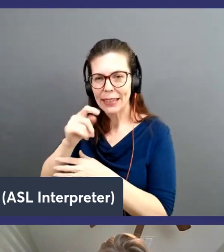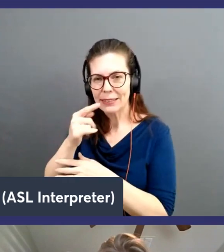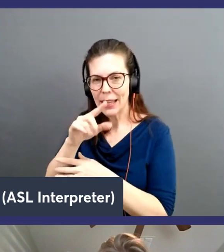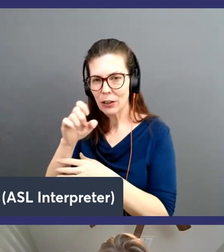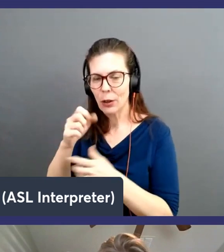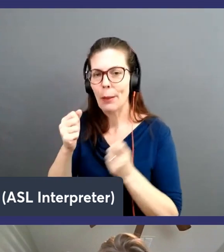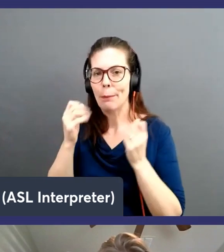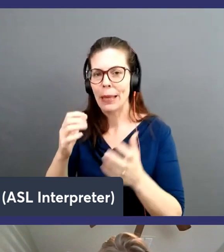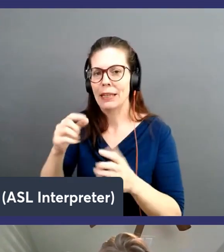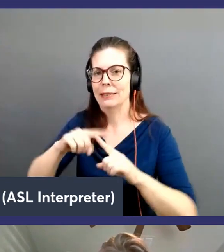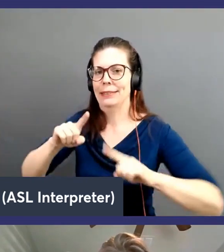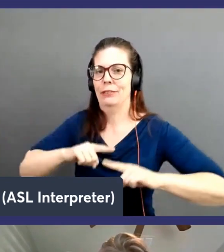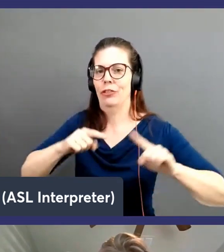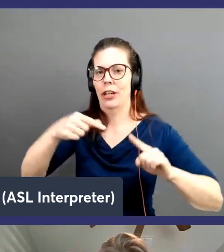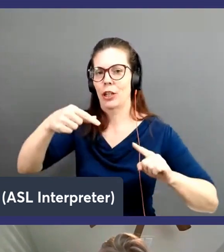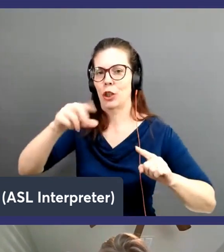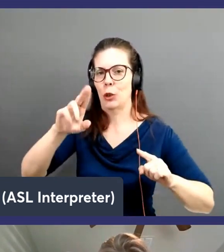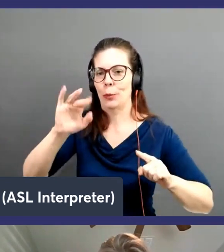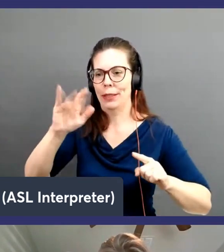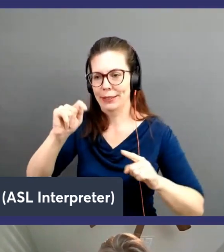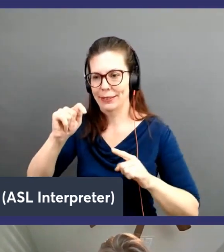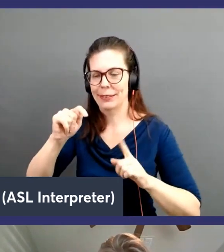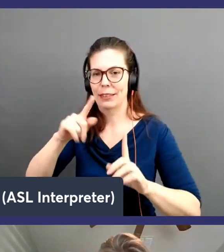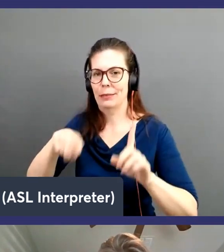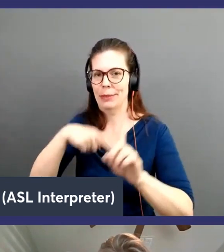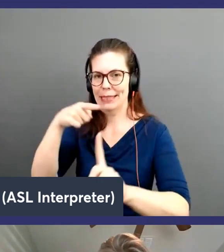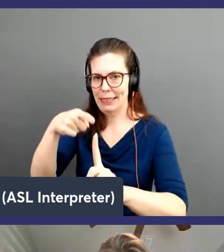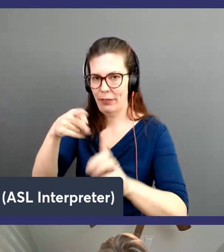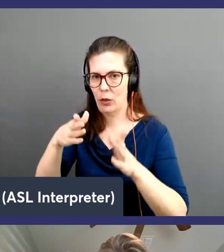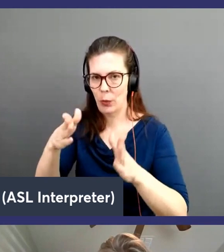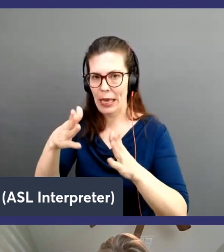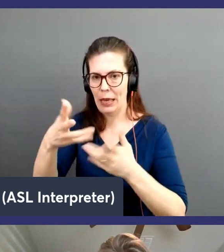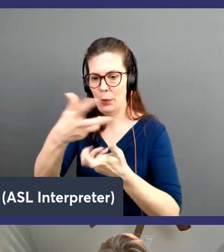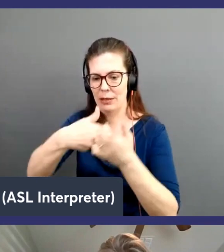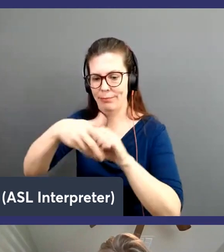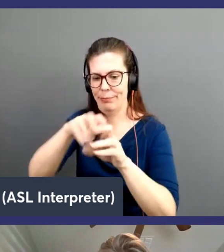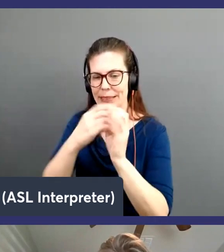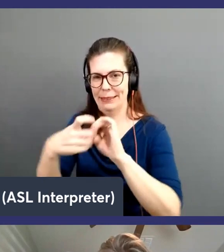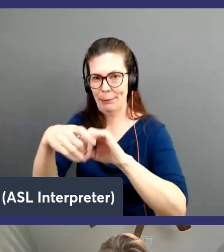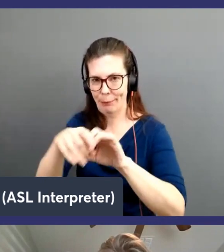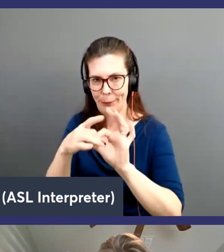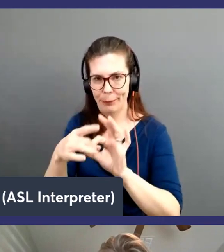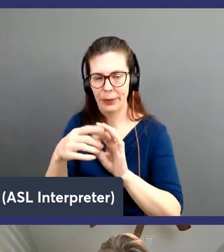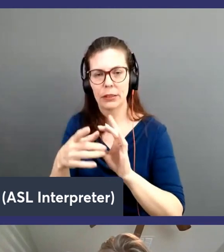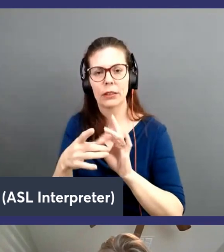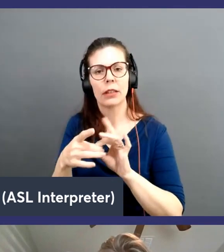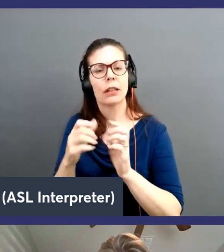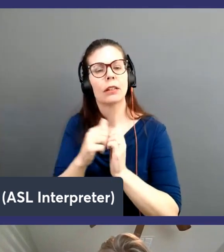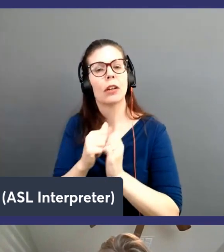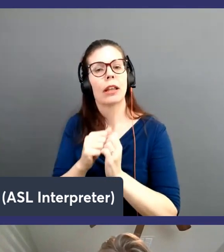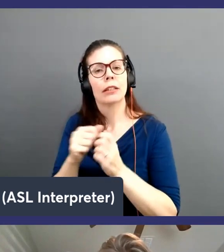together in really specific ways, so that they collectively